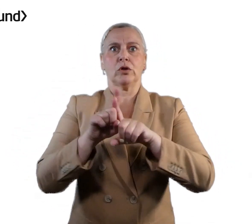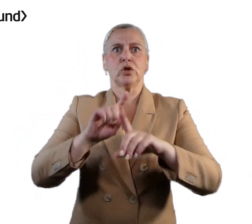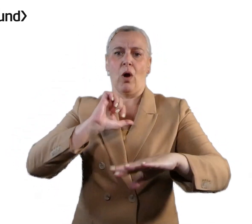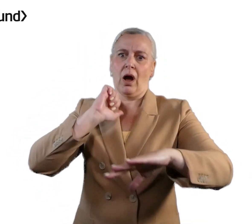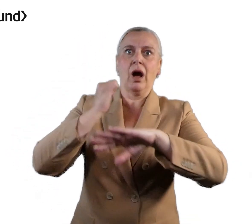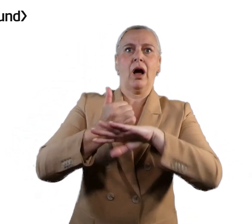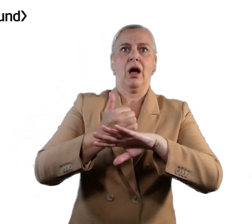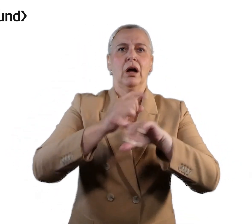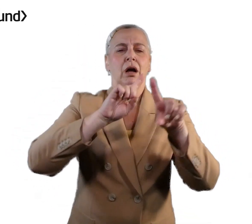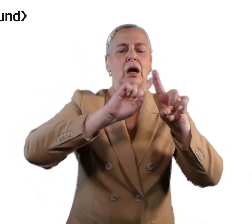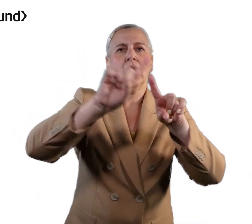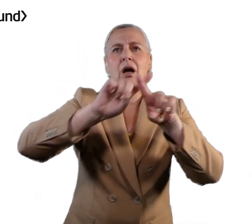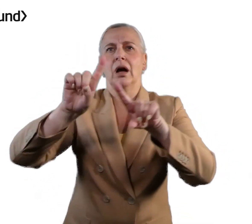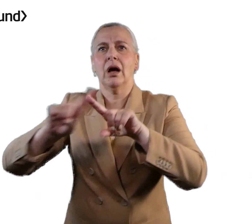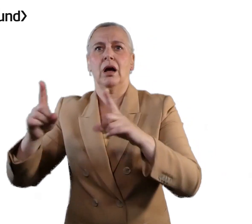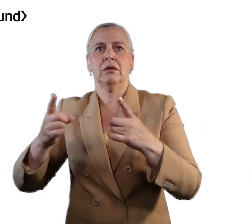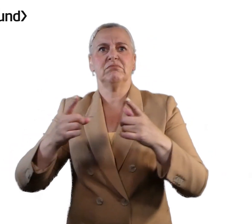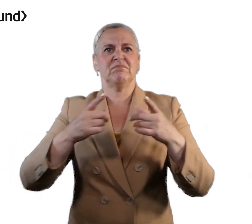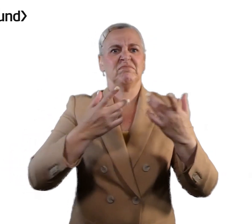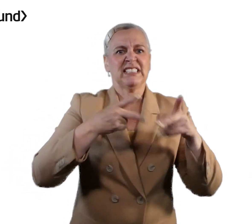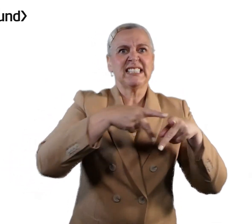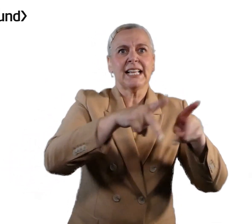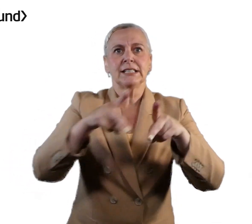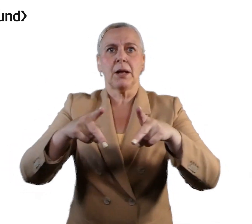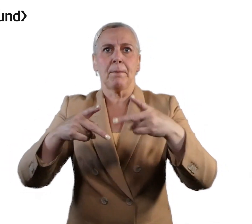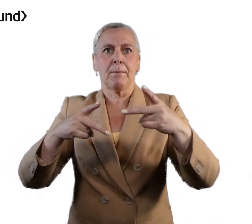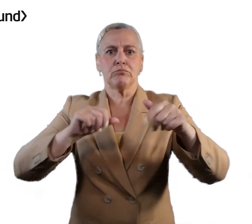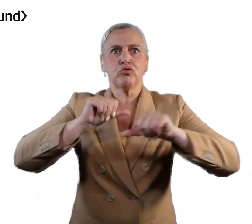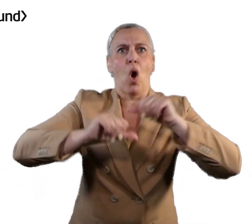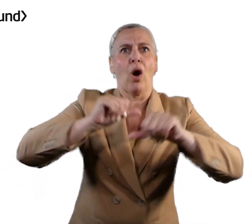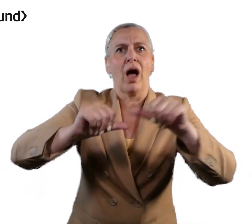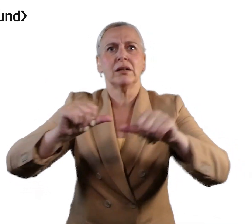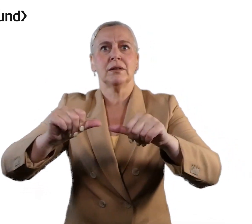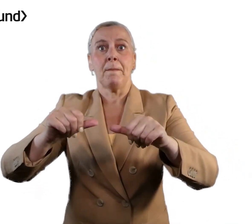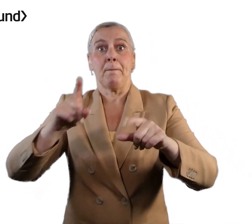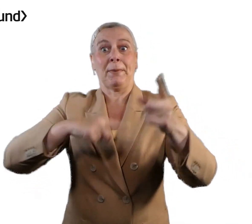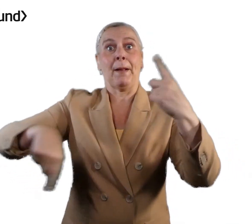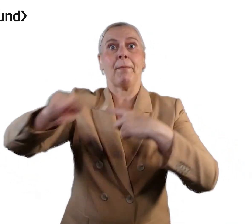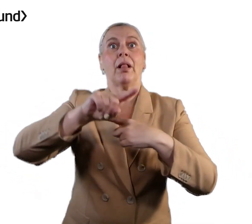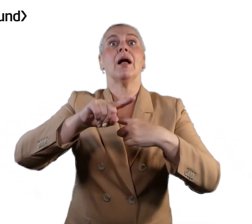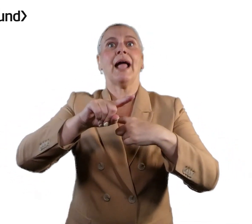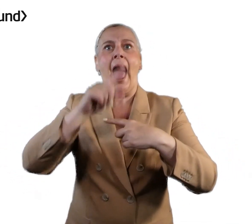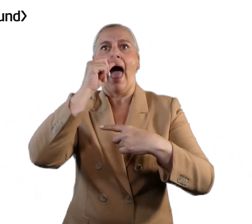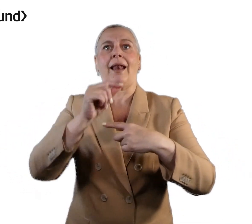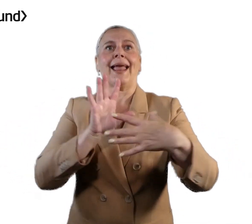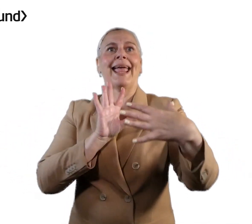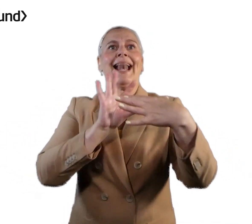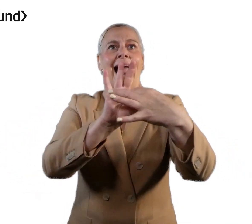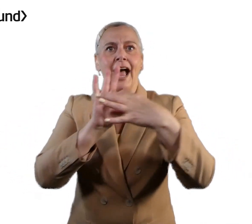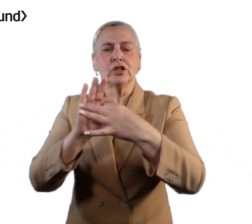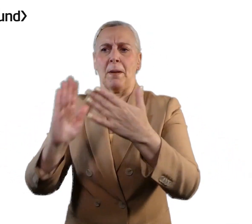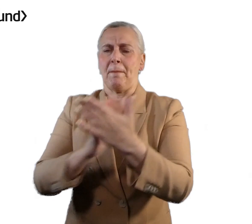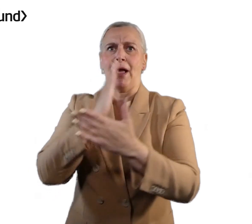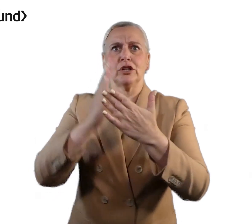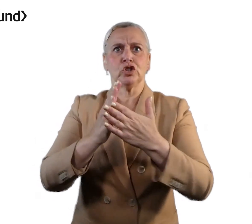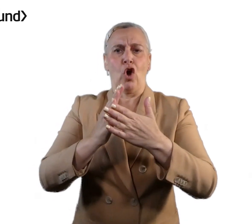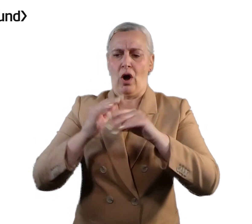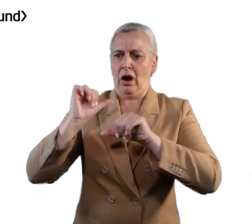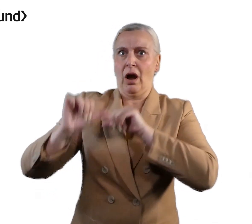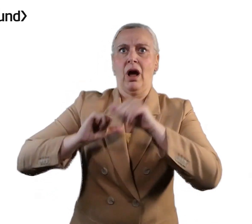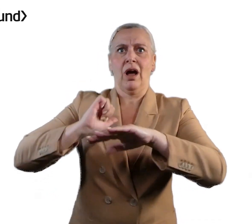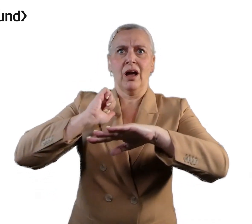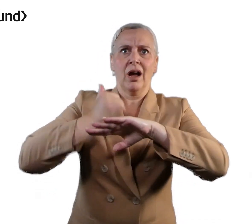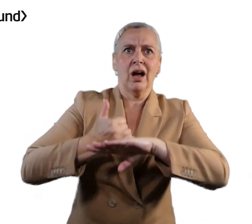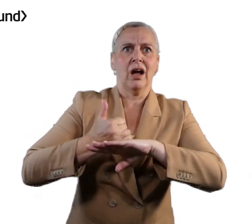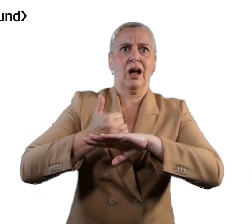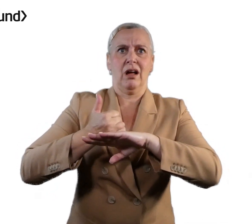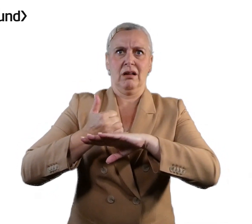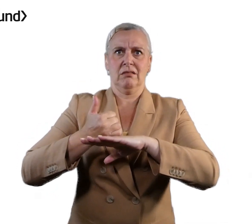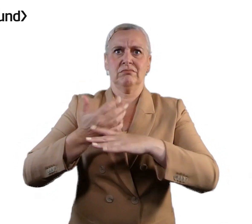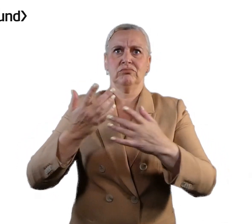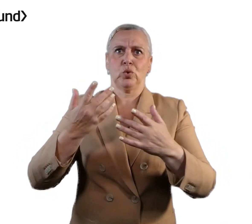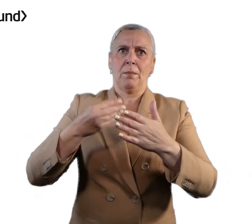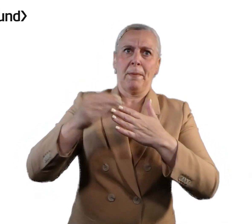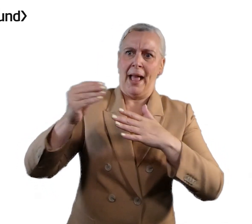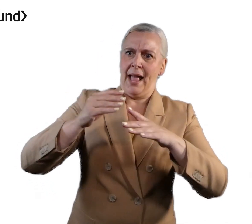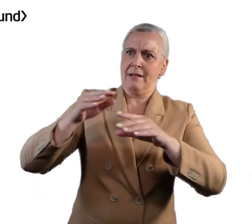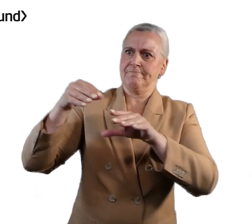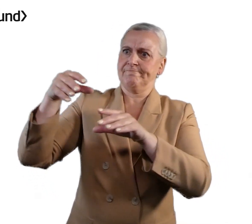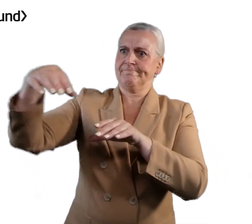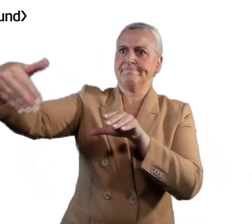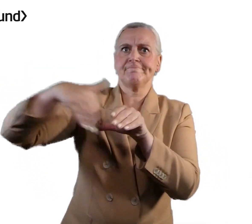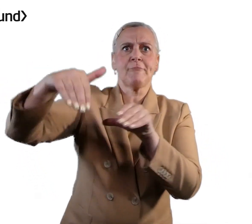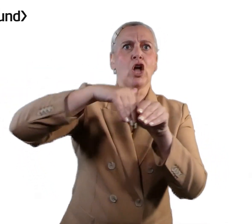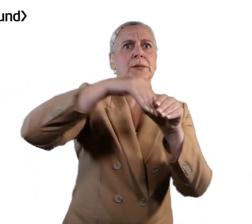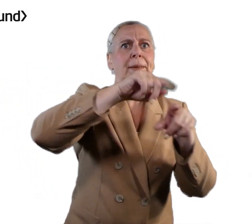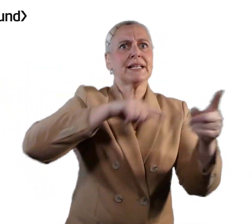mechanisms and payment for participants.